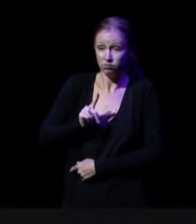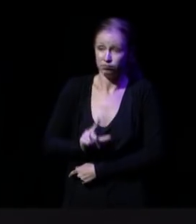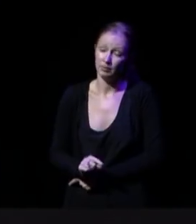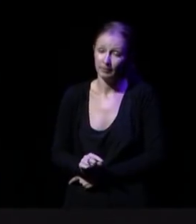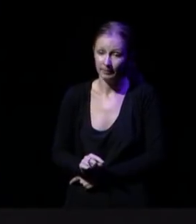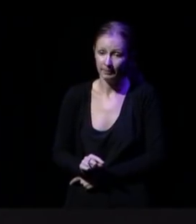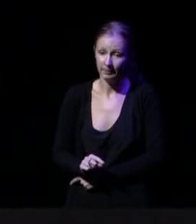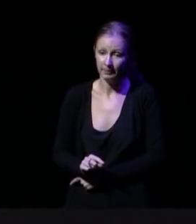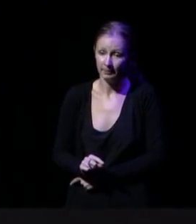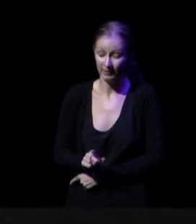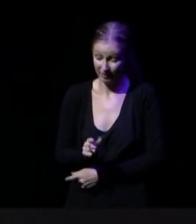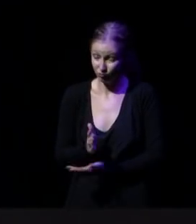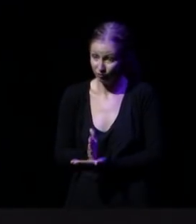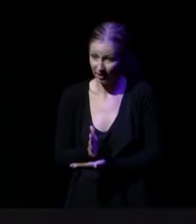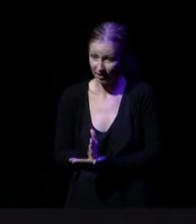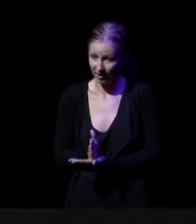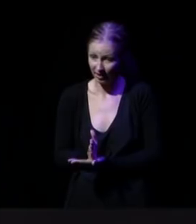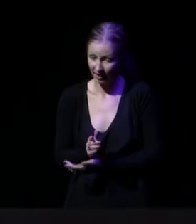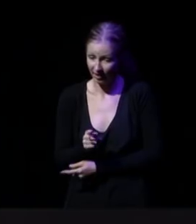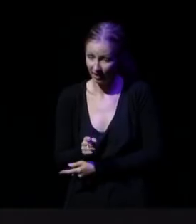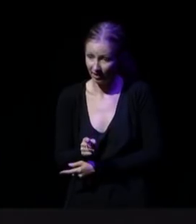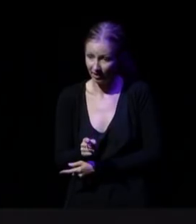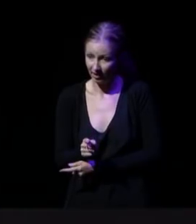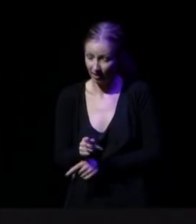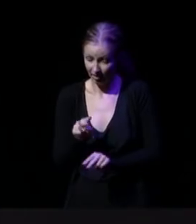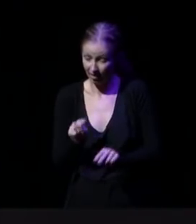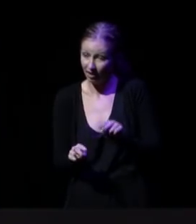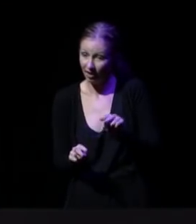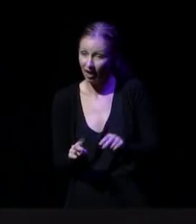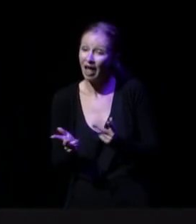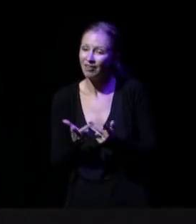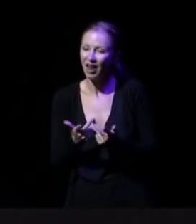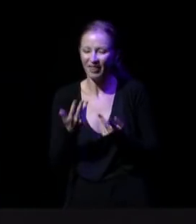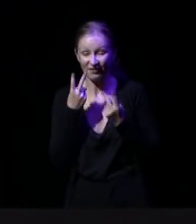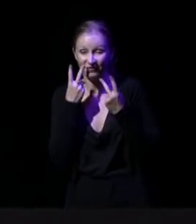that actually aesthetic beauty is what can feed me